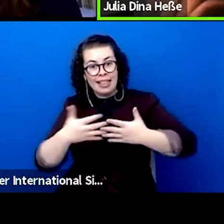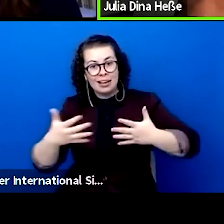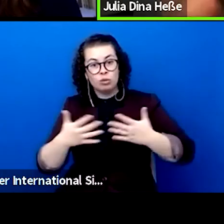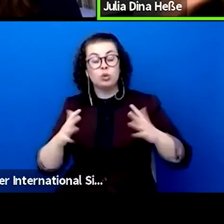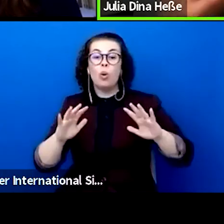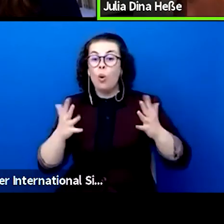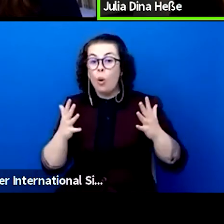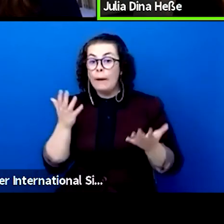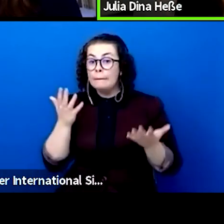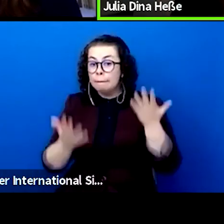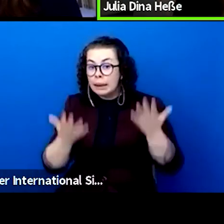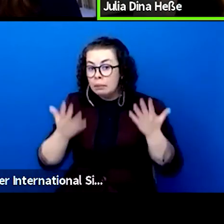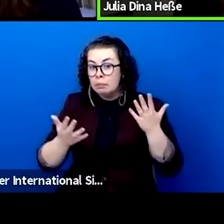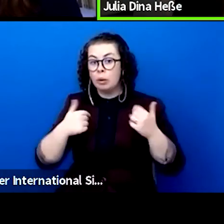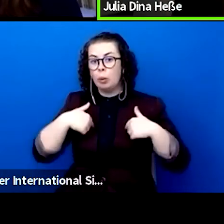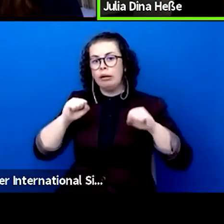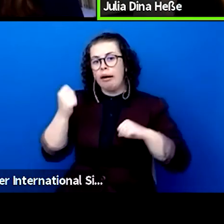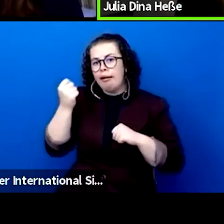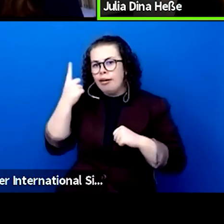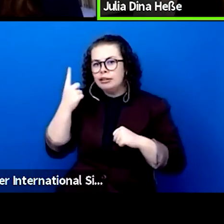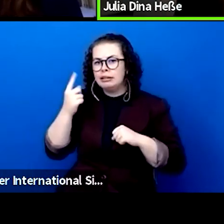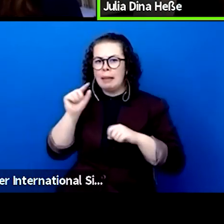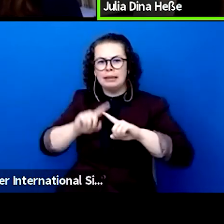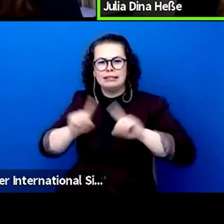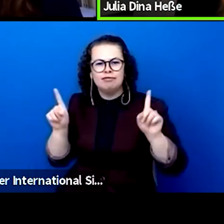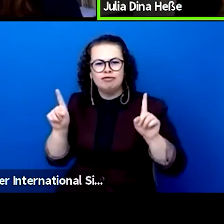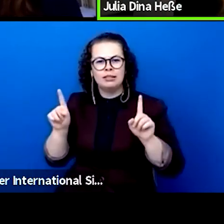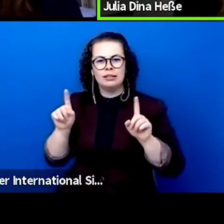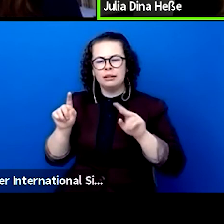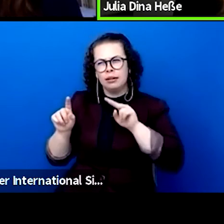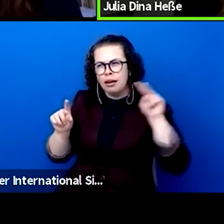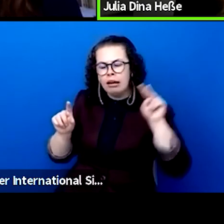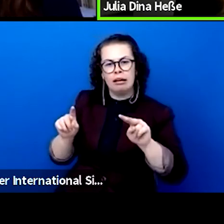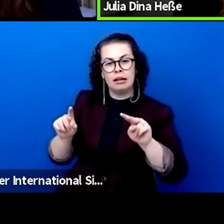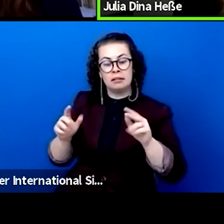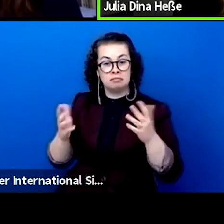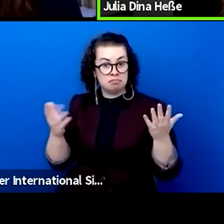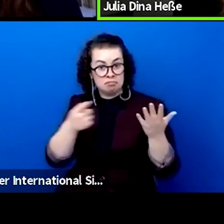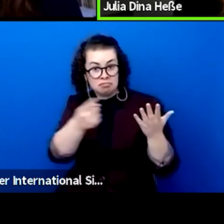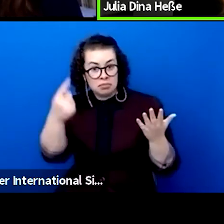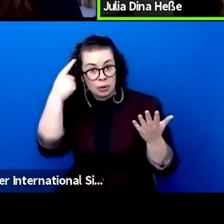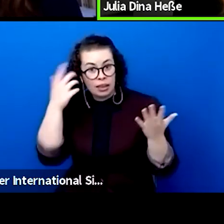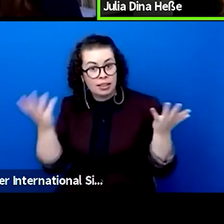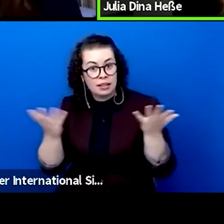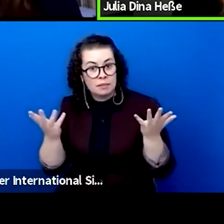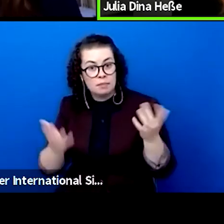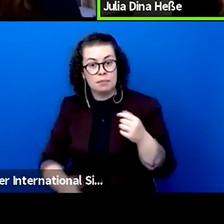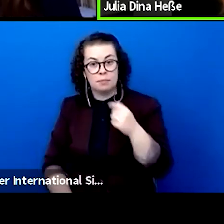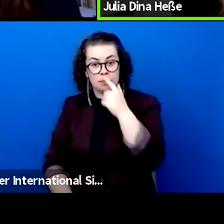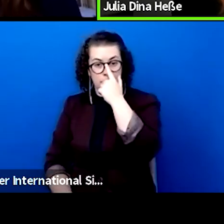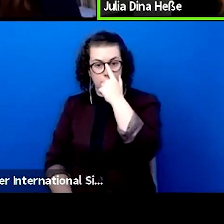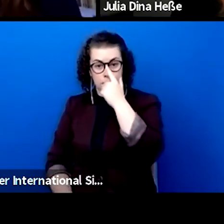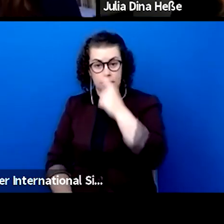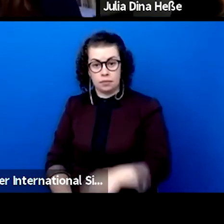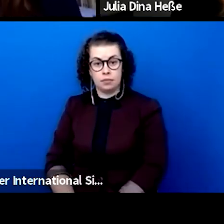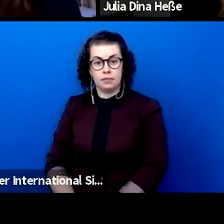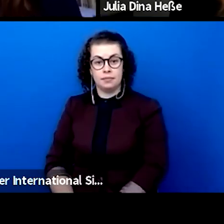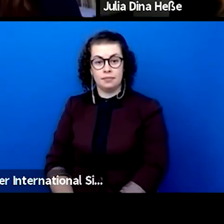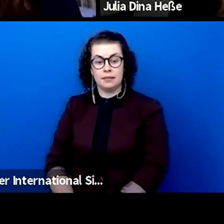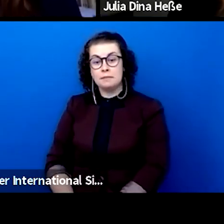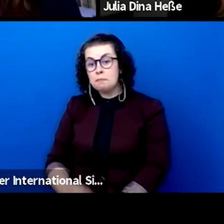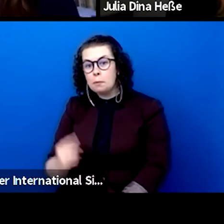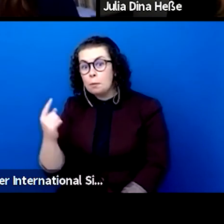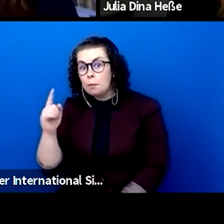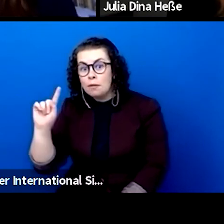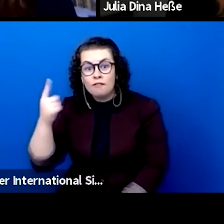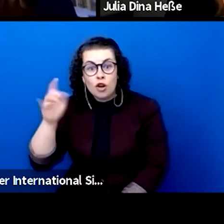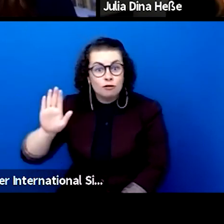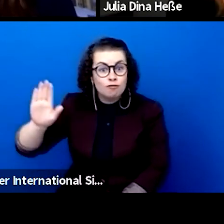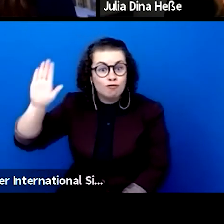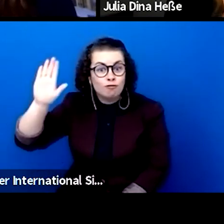the rational way we always think it is needed. So who wants to answer? About the educational syste,